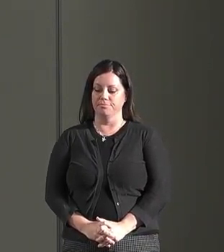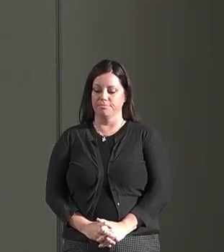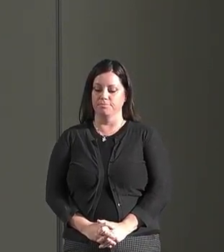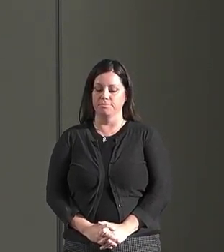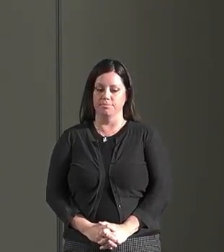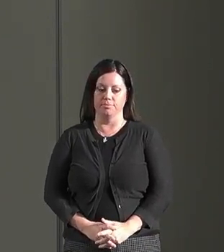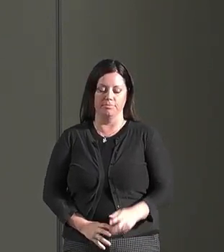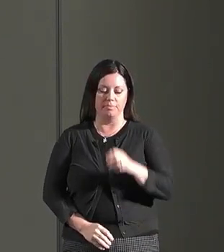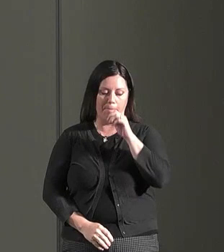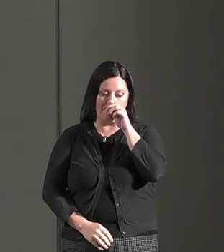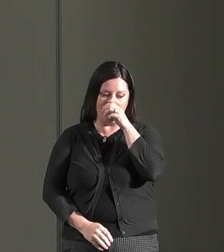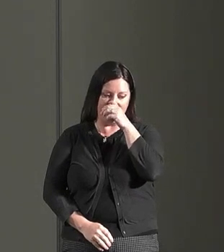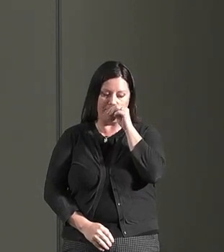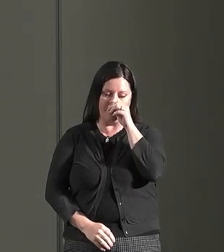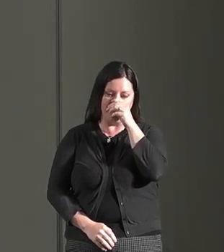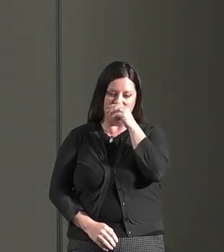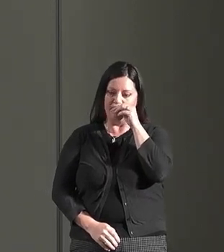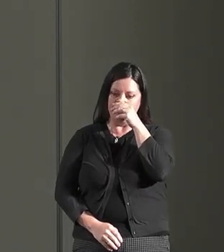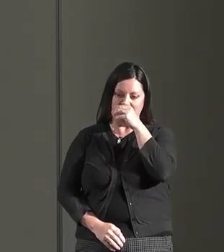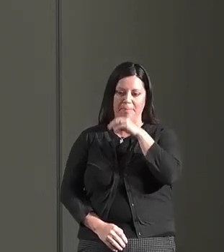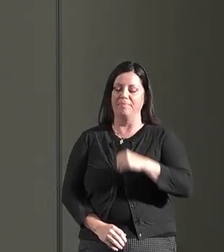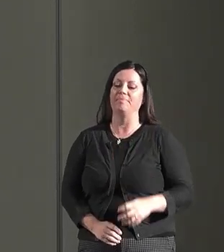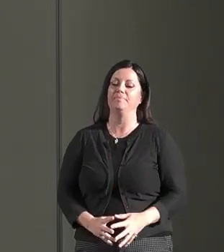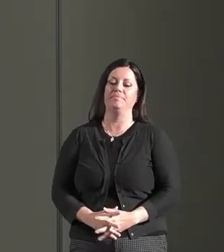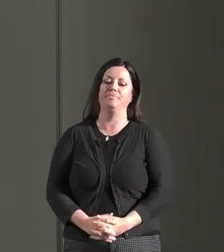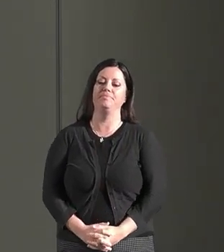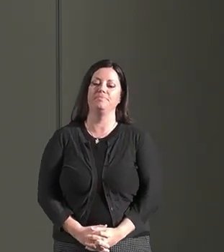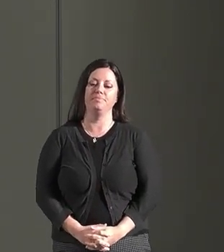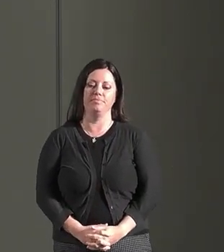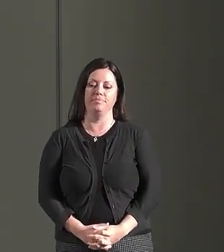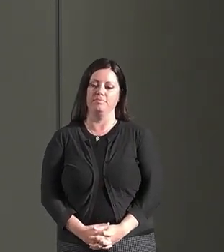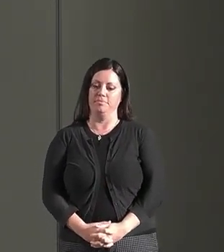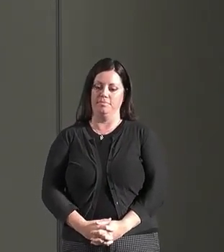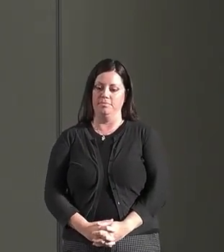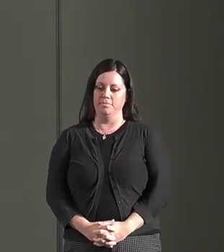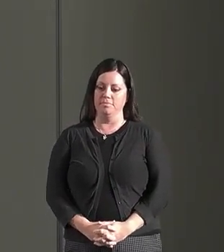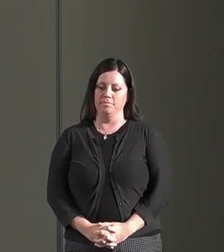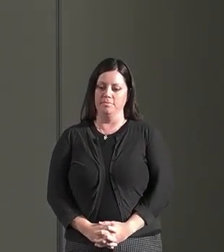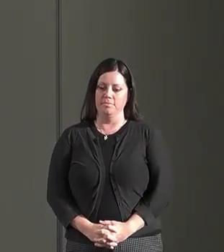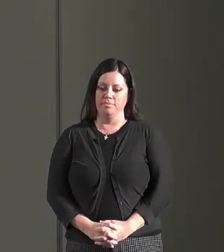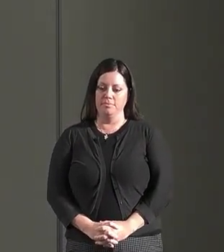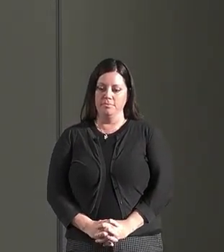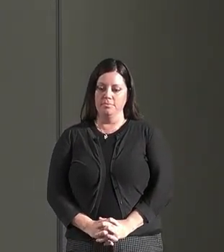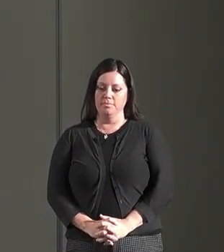the new CV TA build that is on the table right now but the fact that we're still so so far